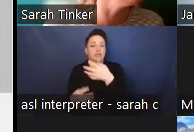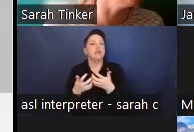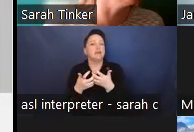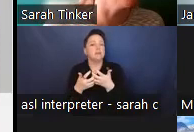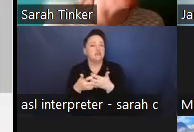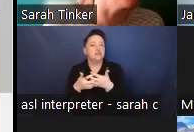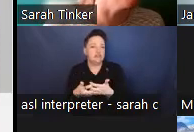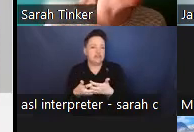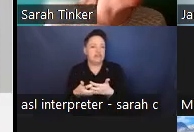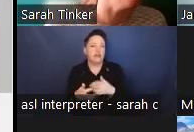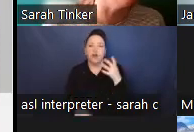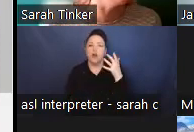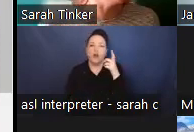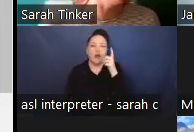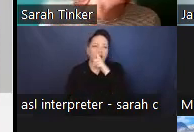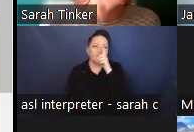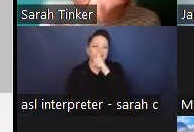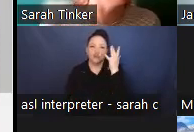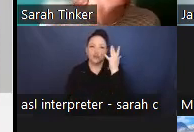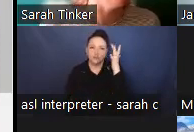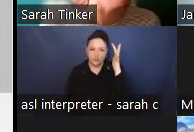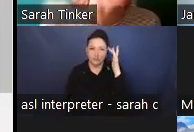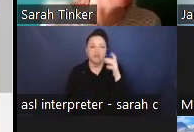There is a bug right now that's affecting all state websites and this is not works